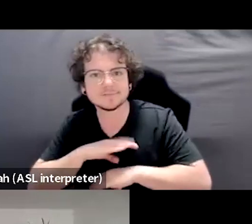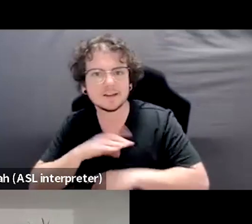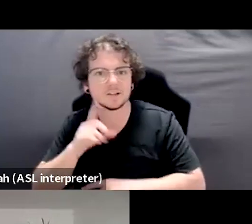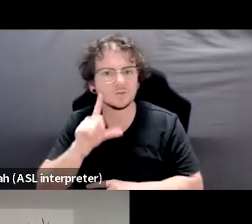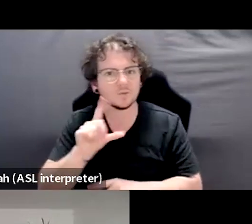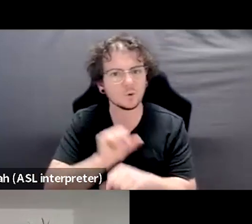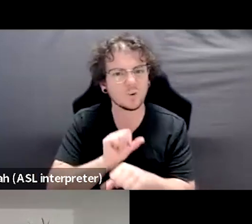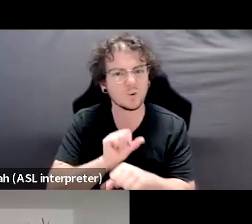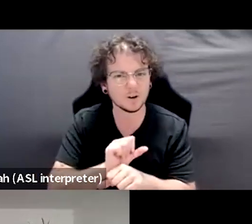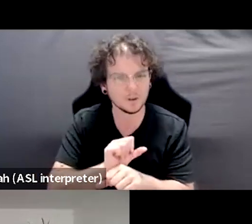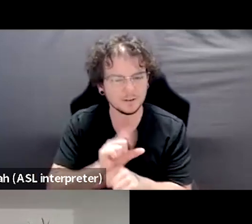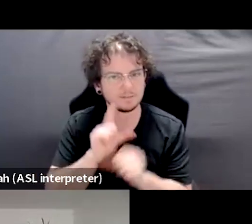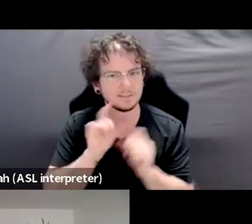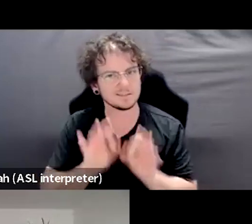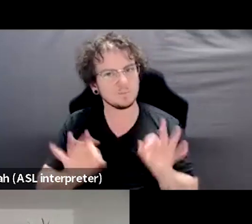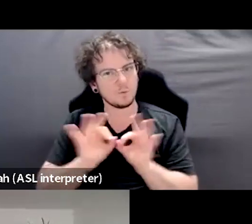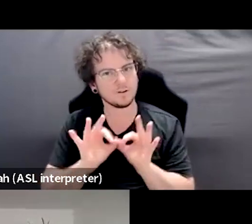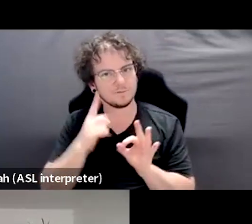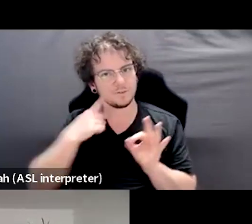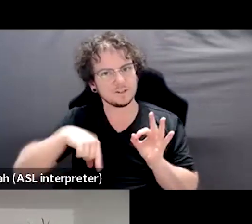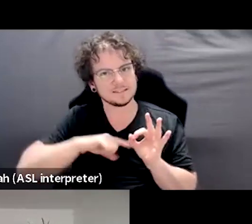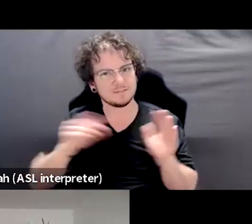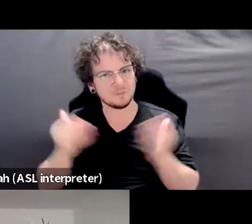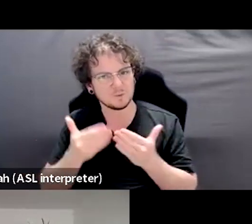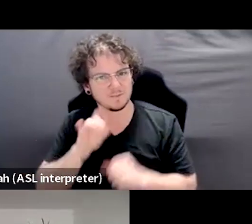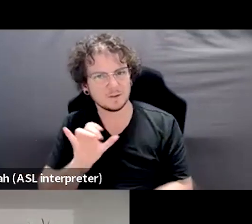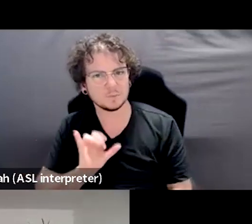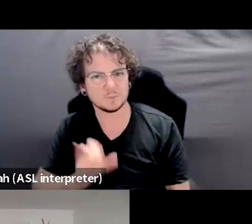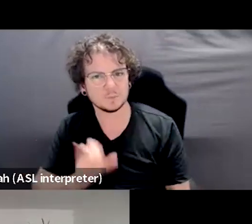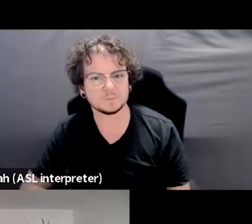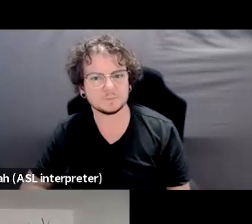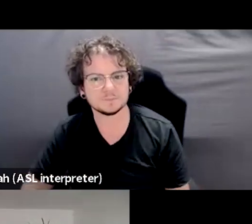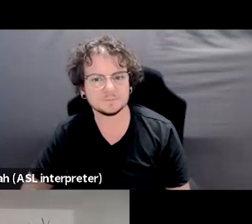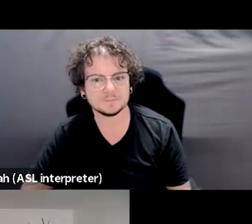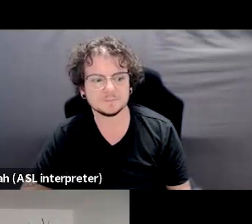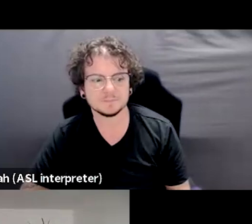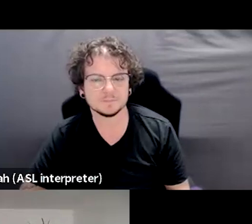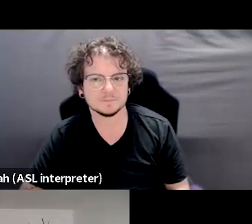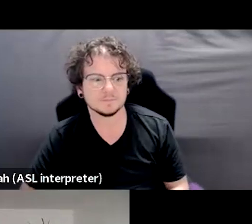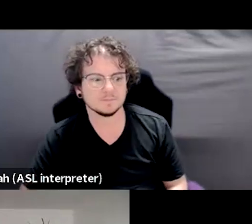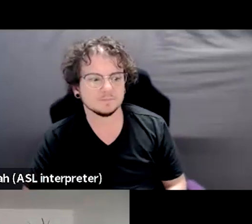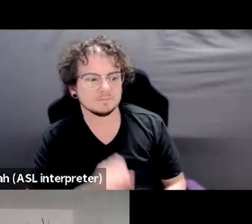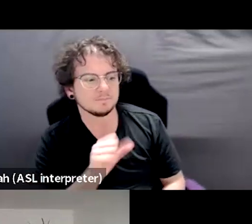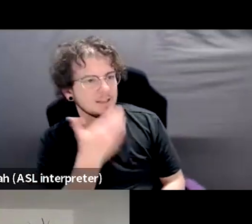of what we need to be doing more of as well. Don: Thank you. That's a really nice way to